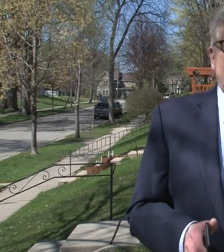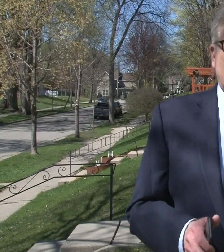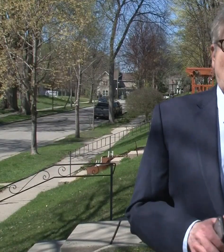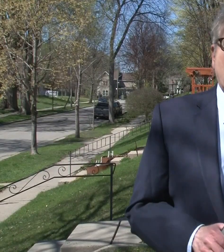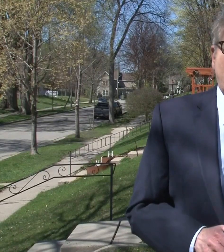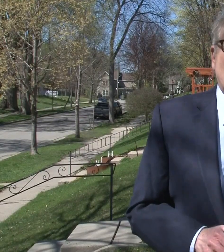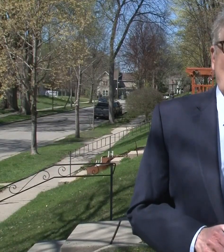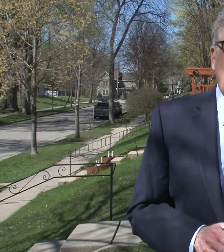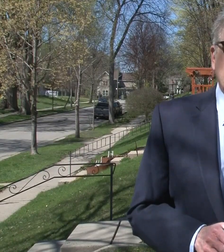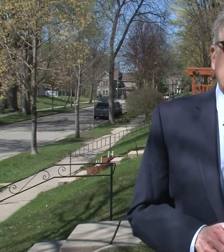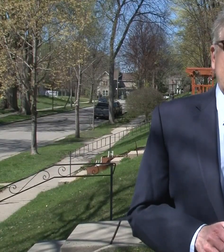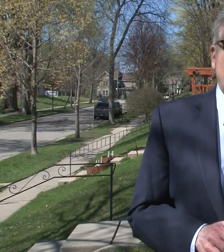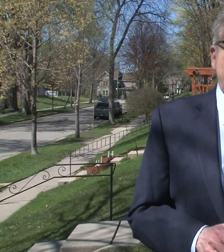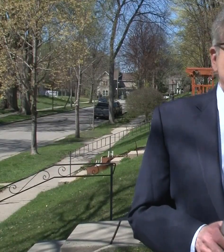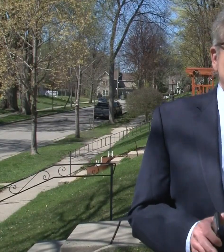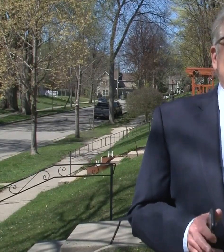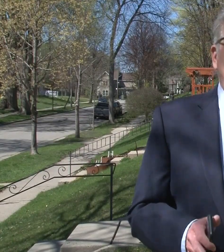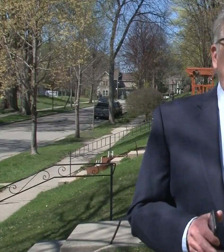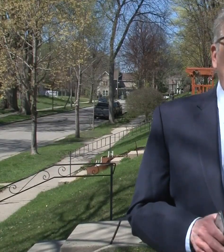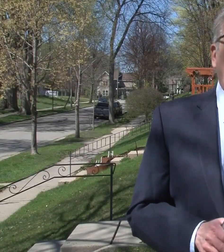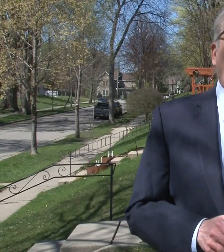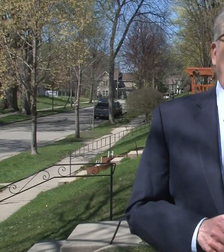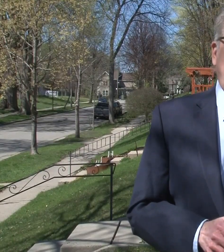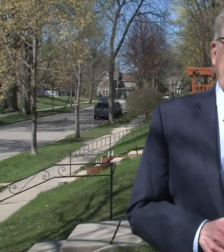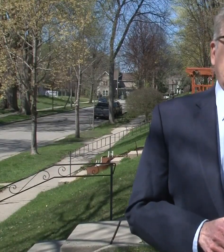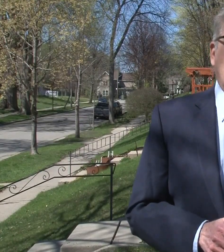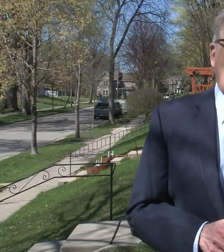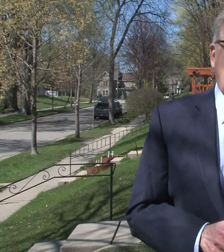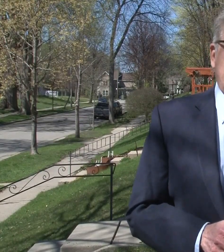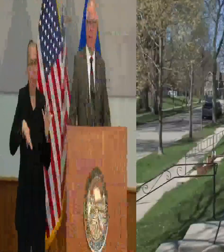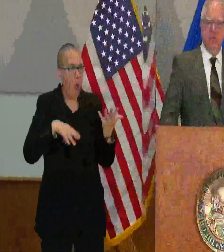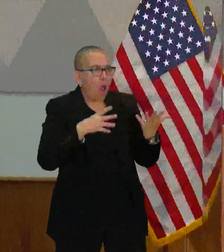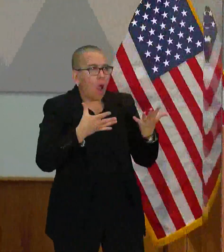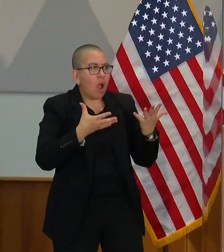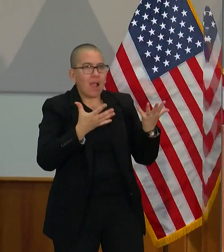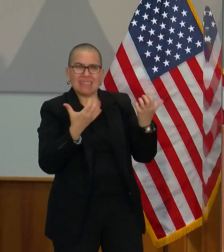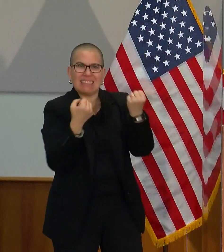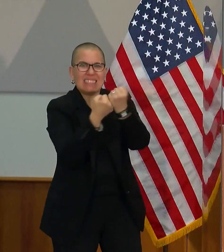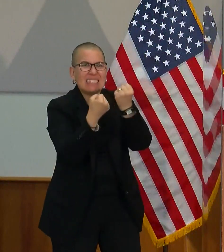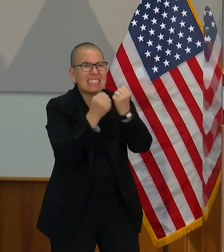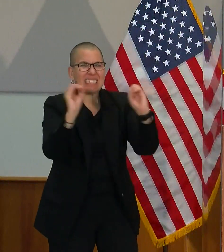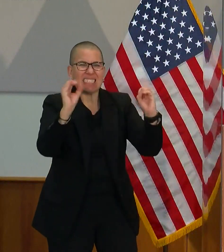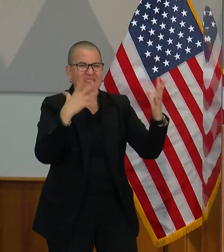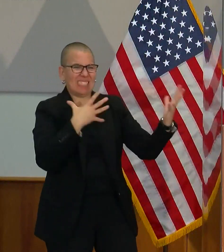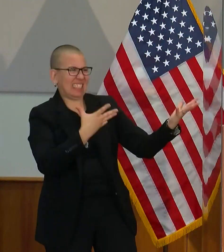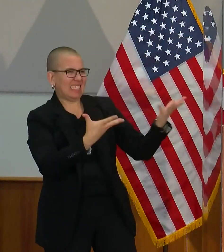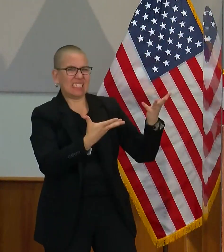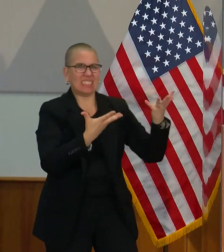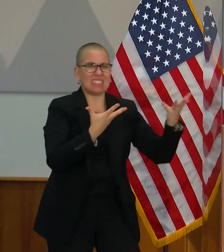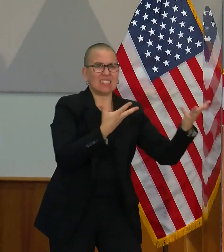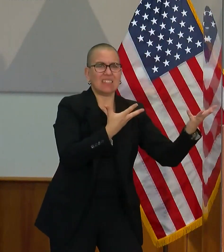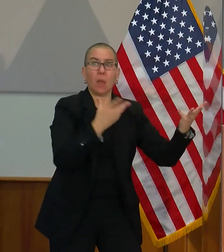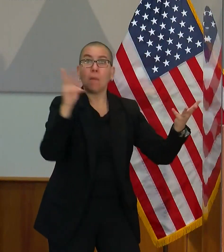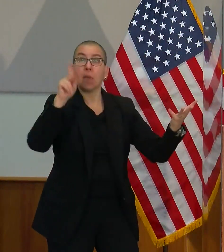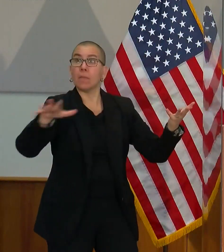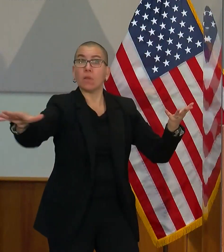WHILE THERE IS STILL A STATEWIDE MOMENTUM. JUST THREE WEEKS LEFT IN THE